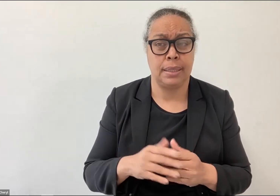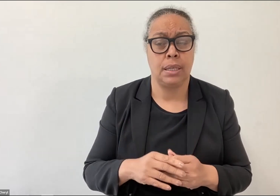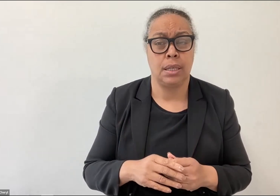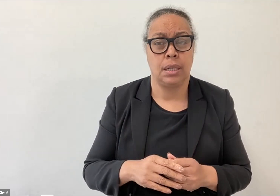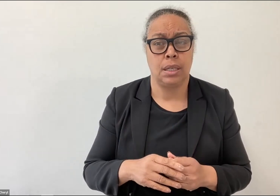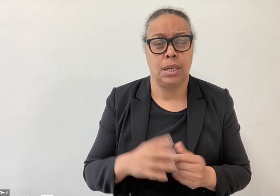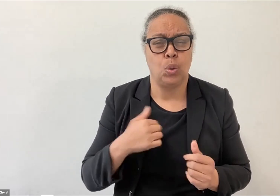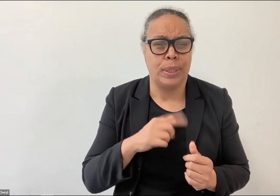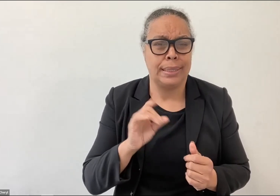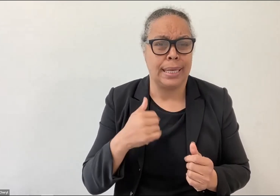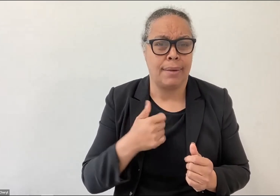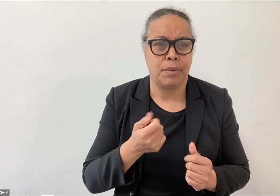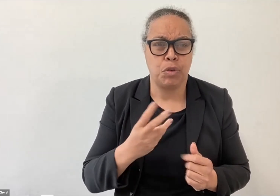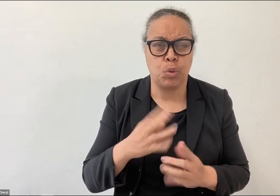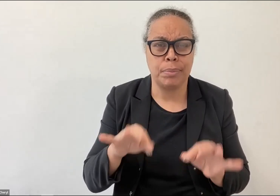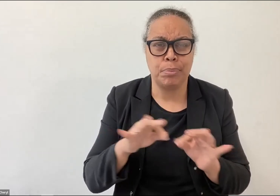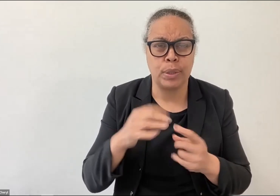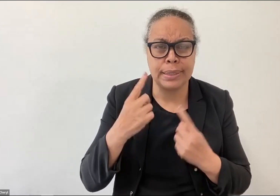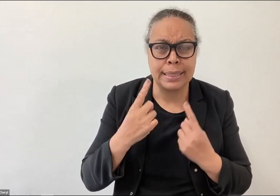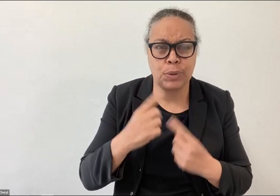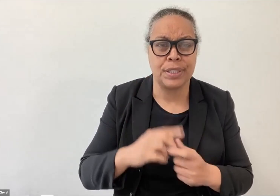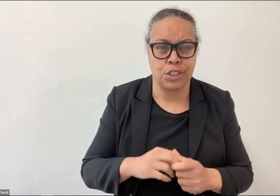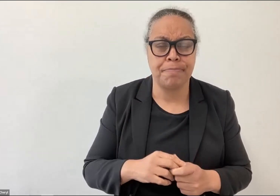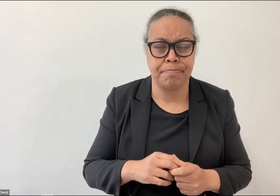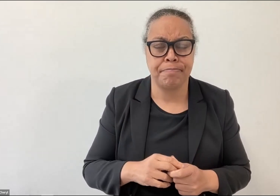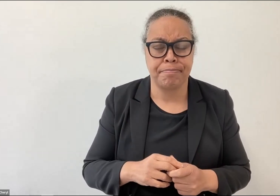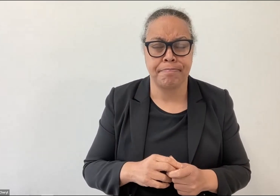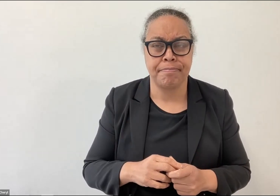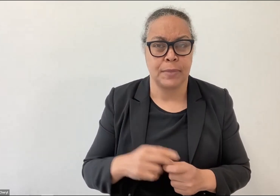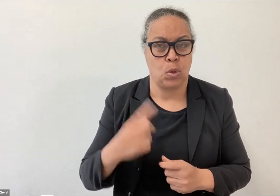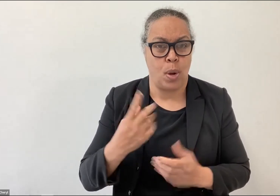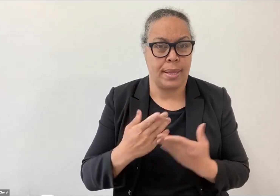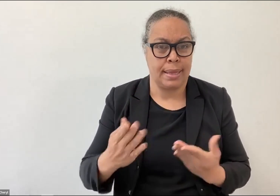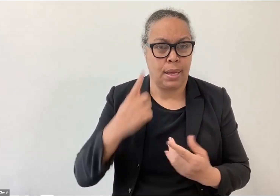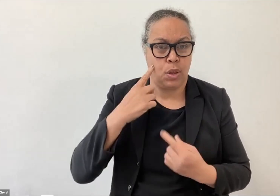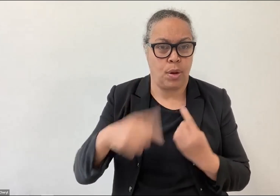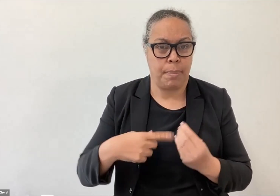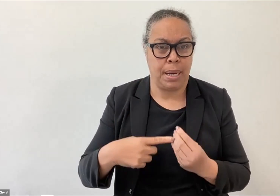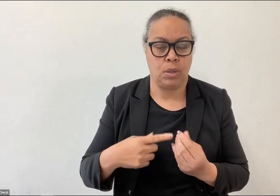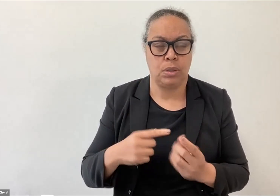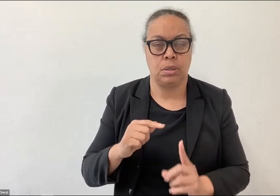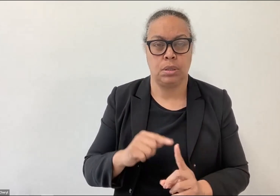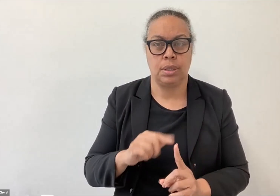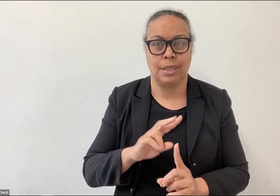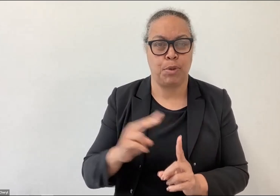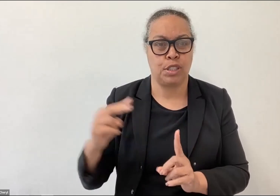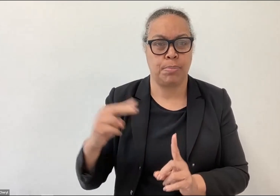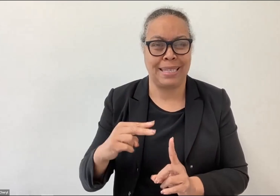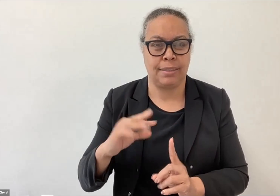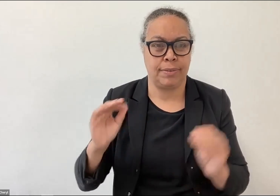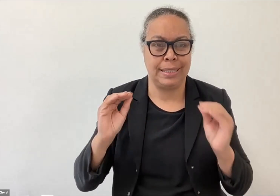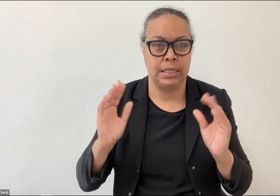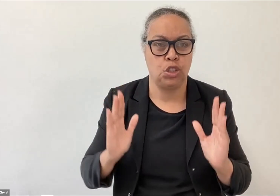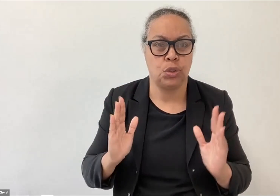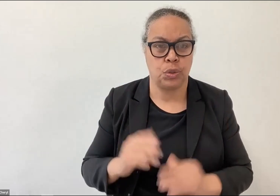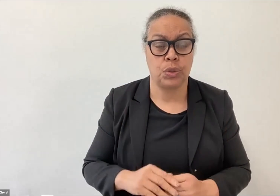We had a couple of major considerations. One of those considerations was the perspective of teachers.